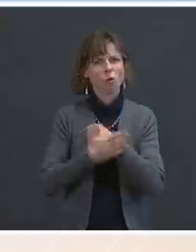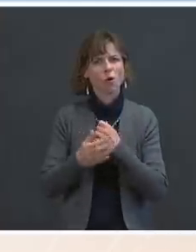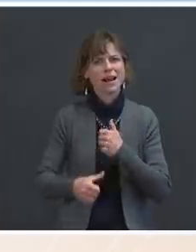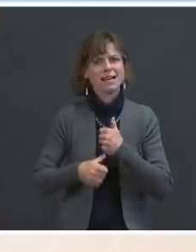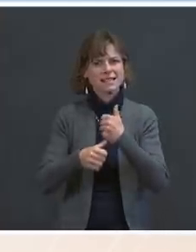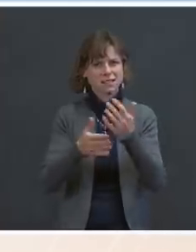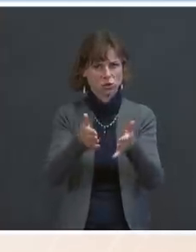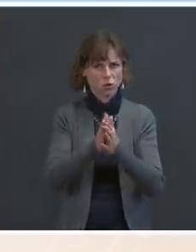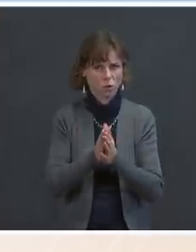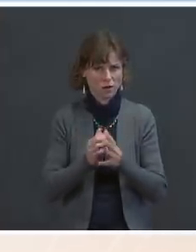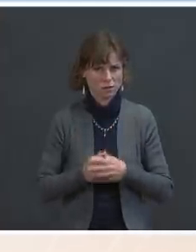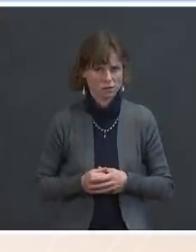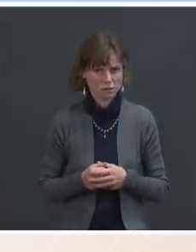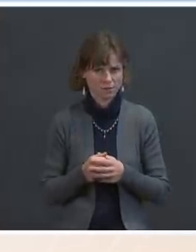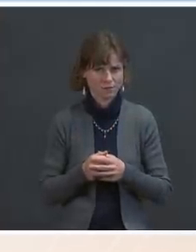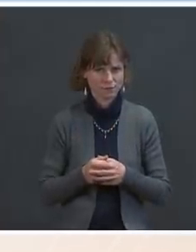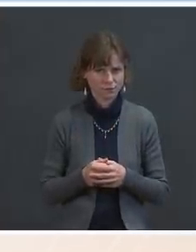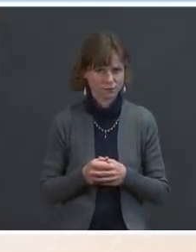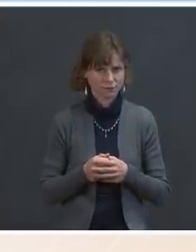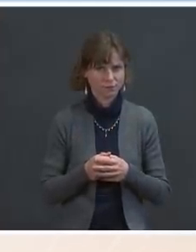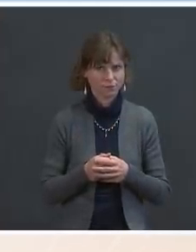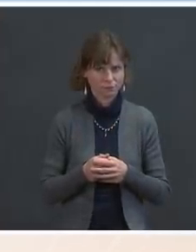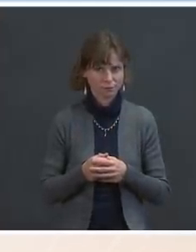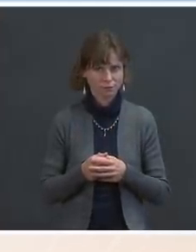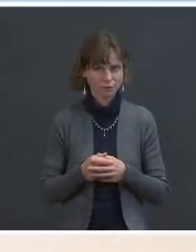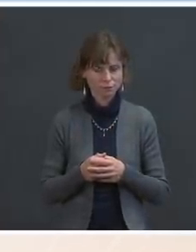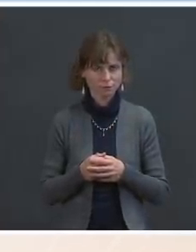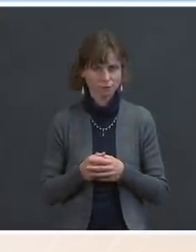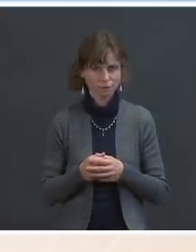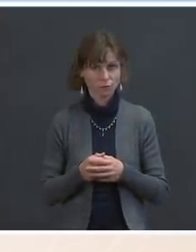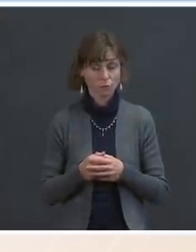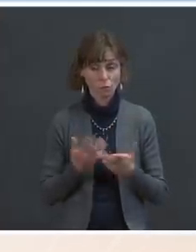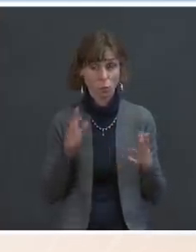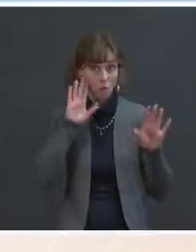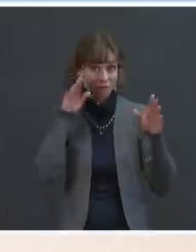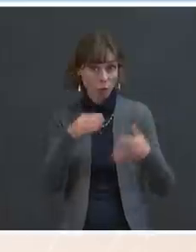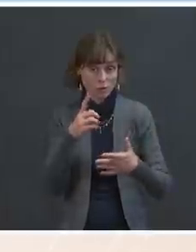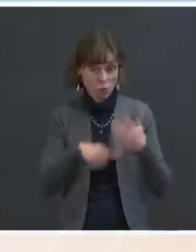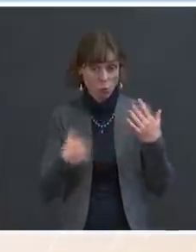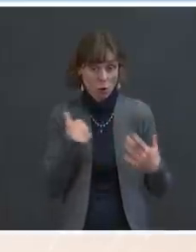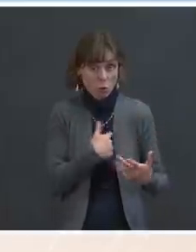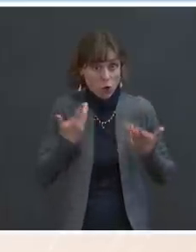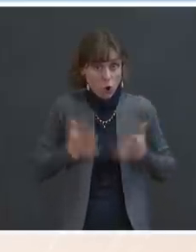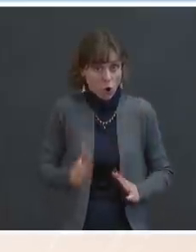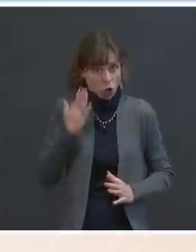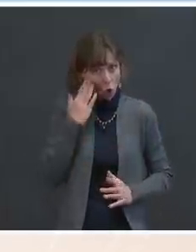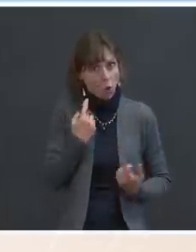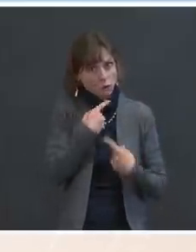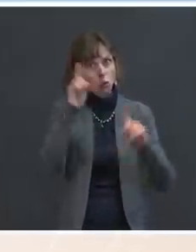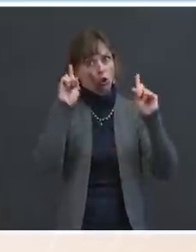and will focus on the things we know that work. Obviously, it's not our first rodeo.